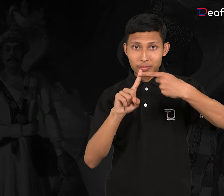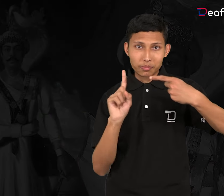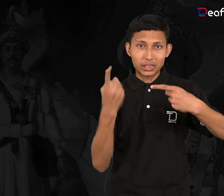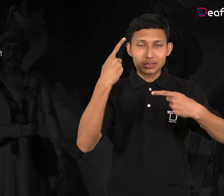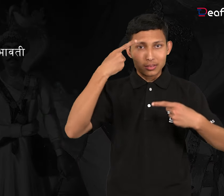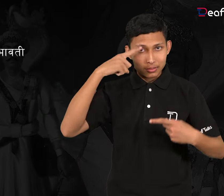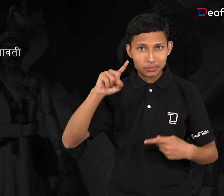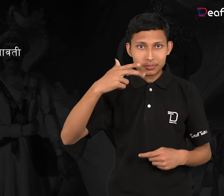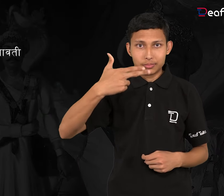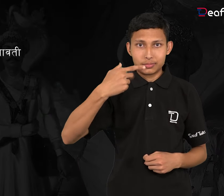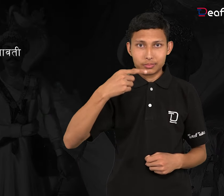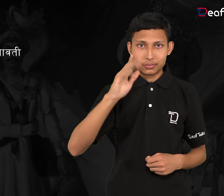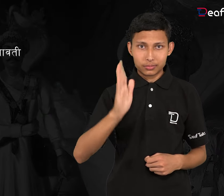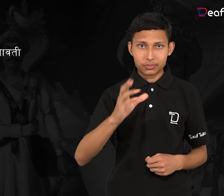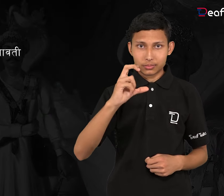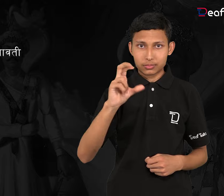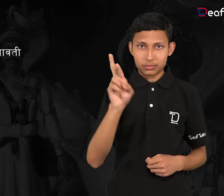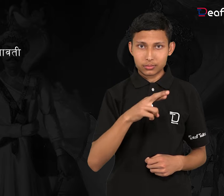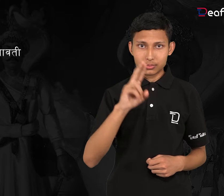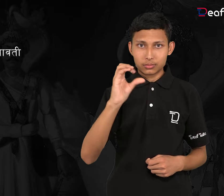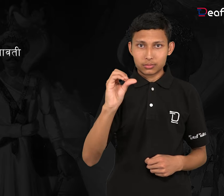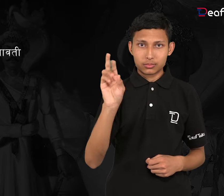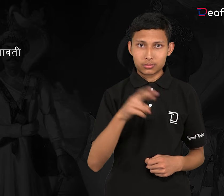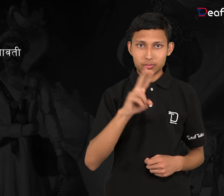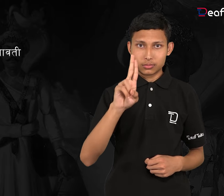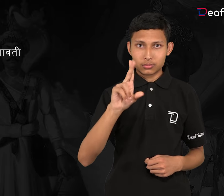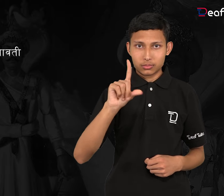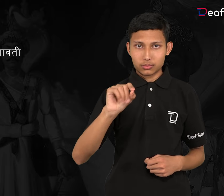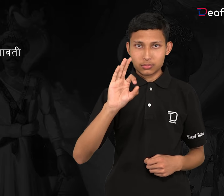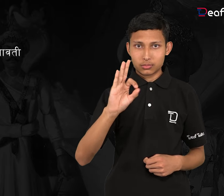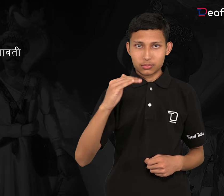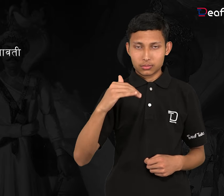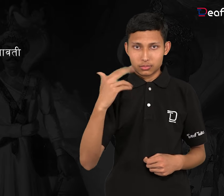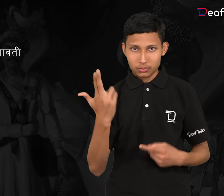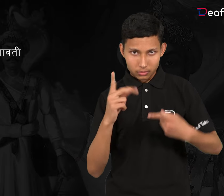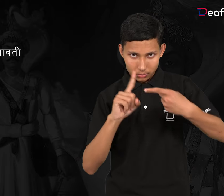The first queen Chandra Prabhavati,